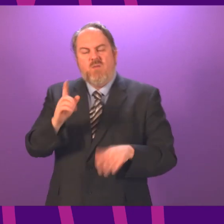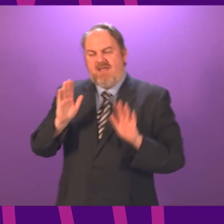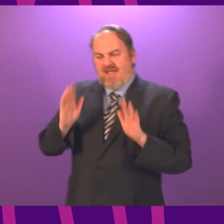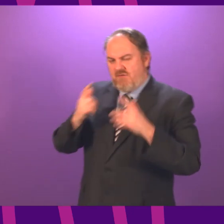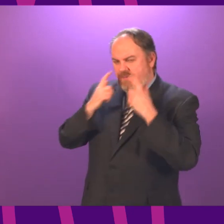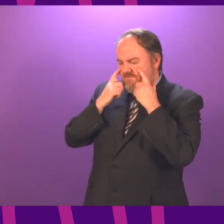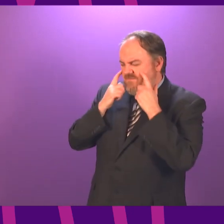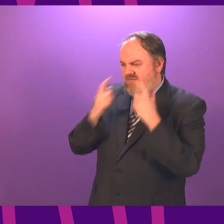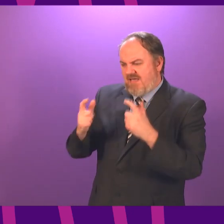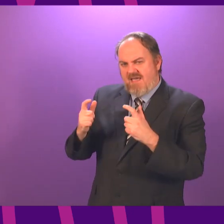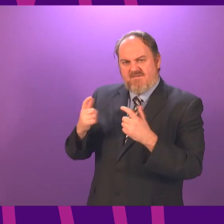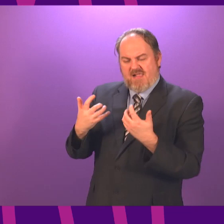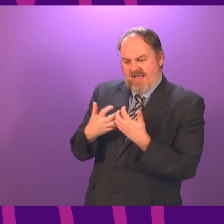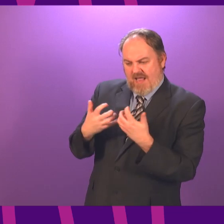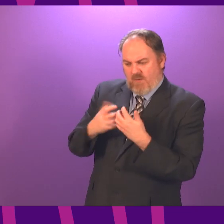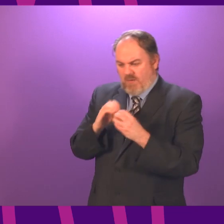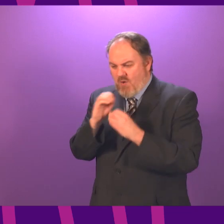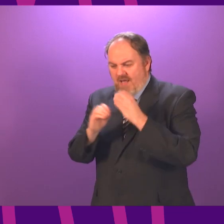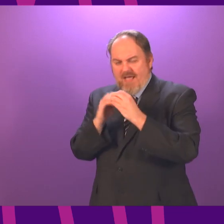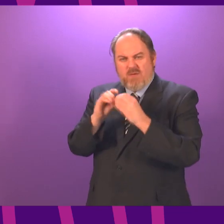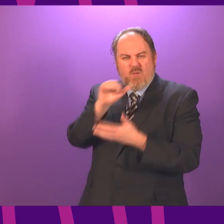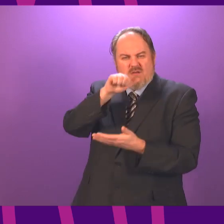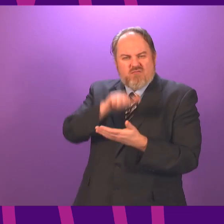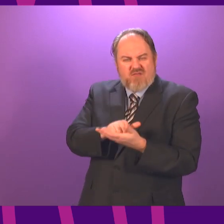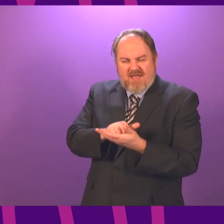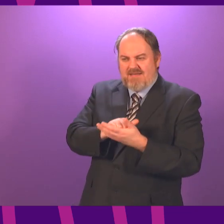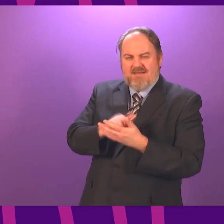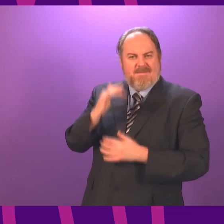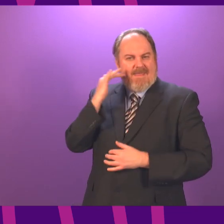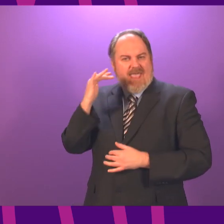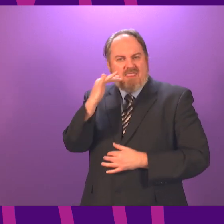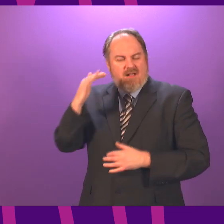to think through the practicalities and ethics, and, whatever direction we take, we have to